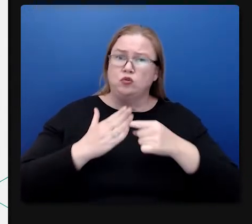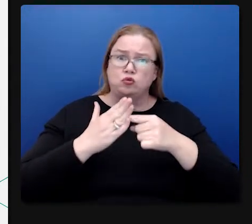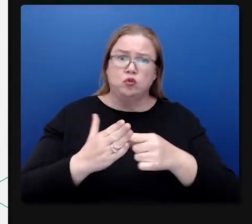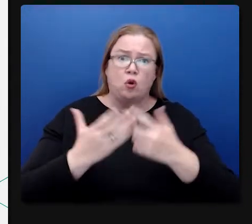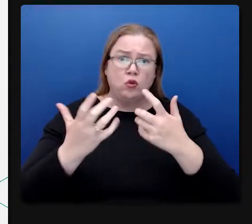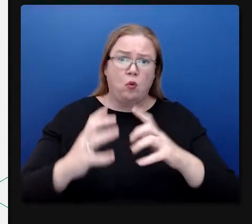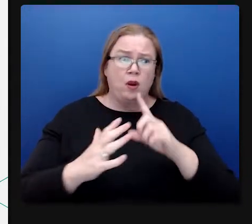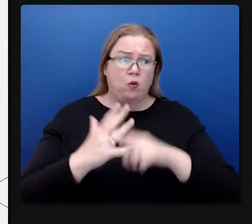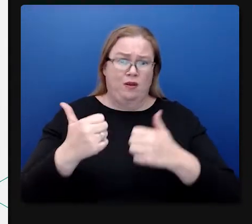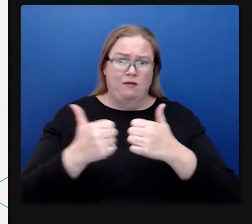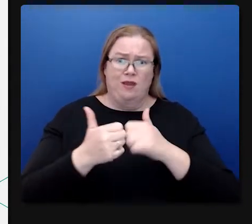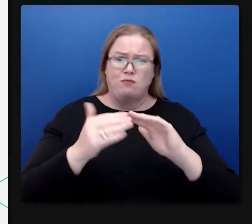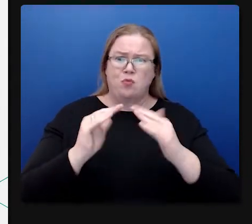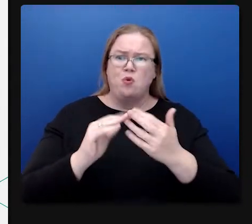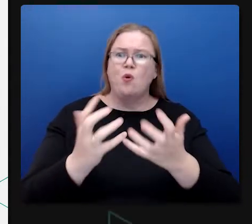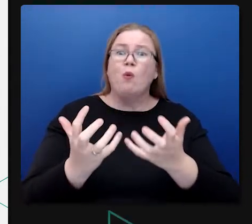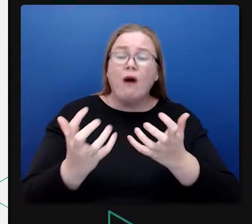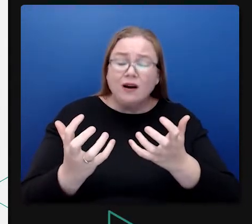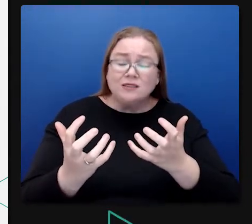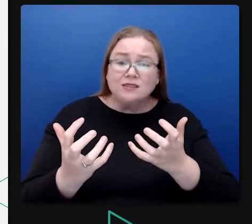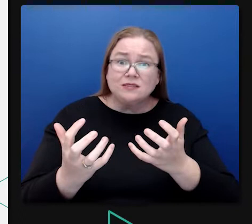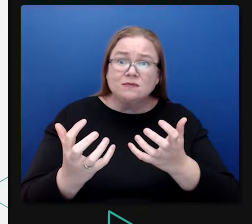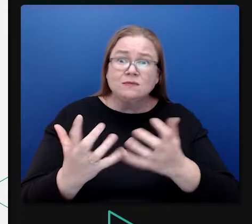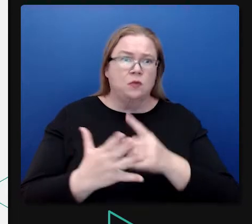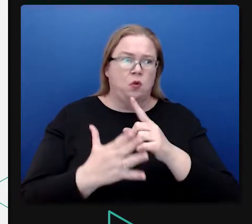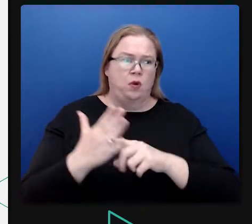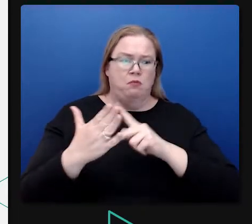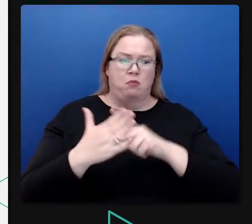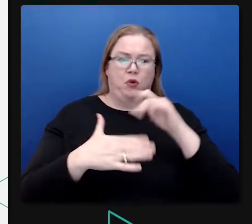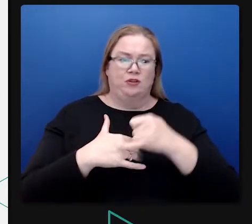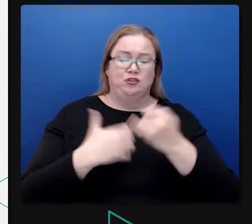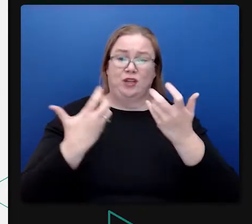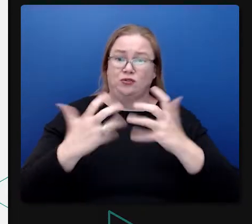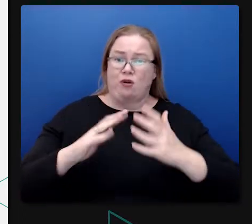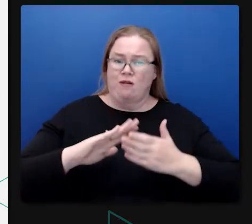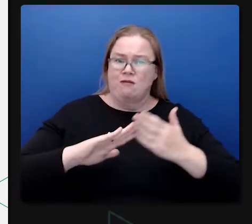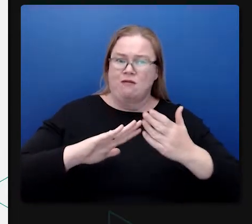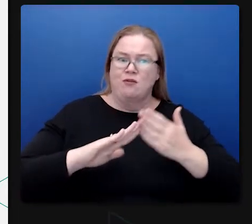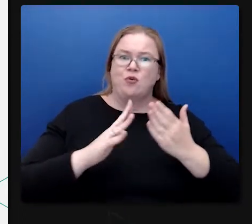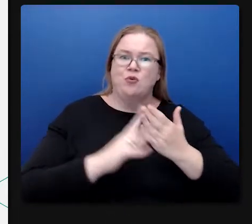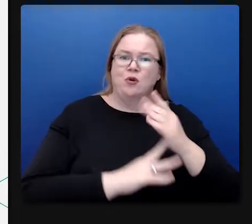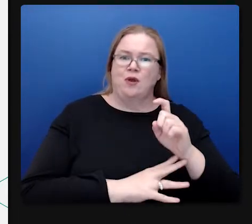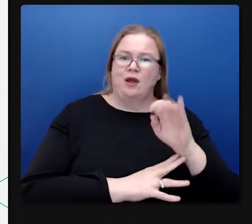about what the gaming community wants. What projects are underway across Xbox,